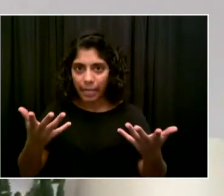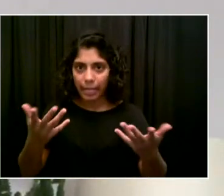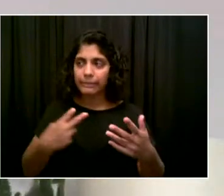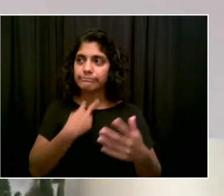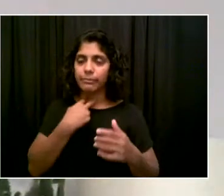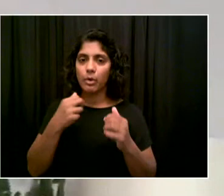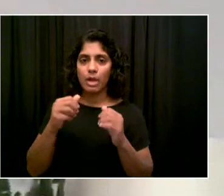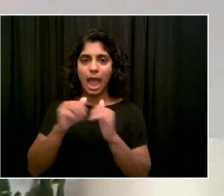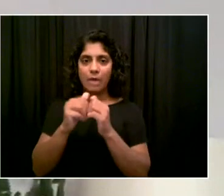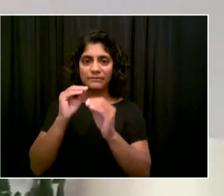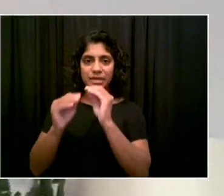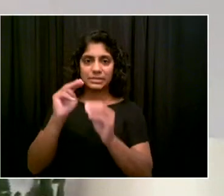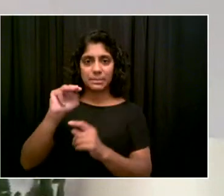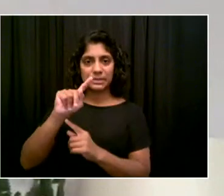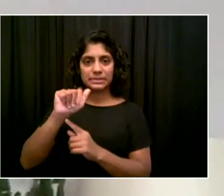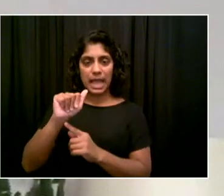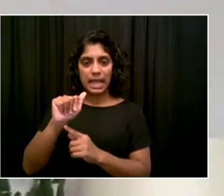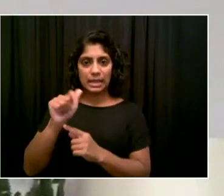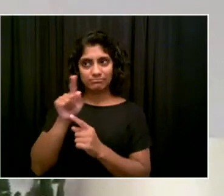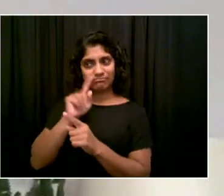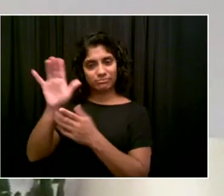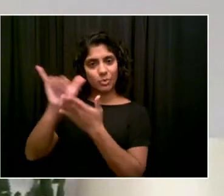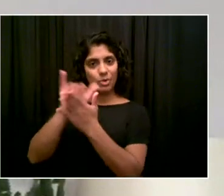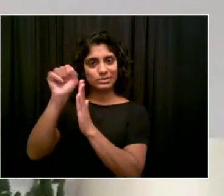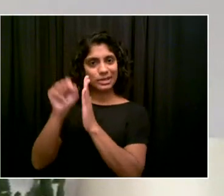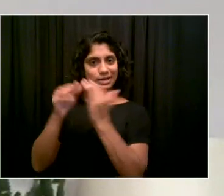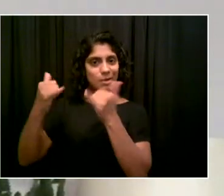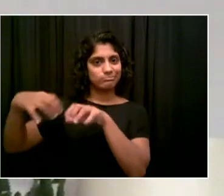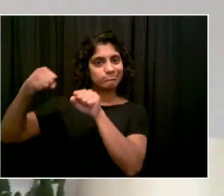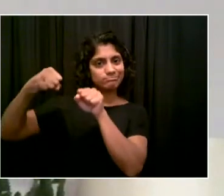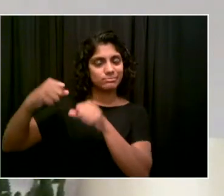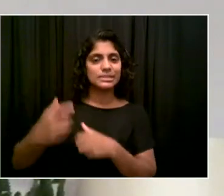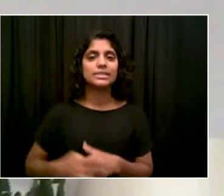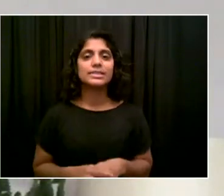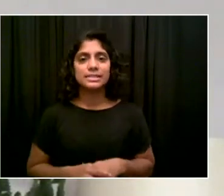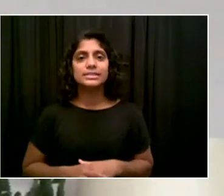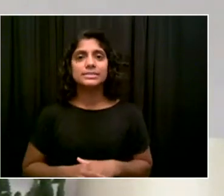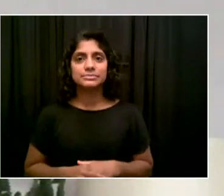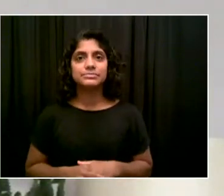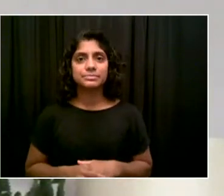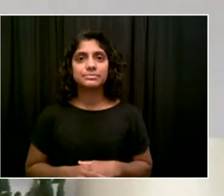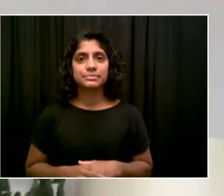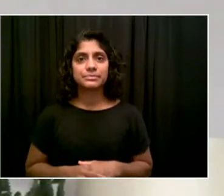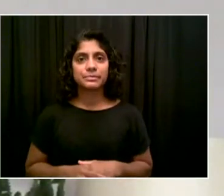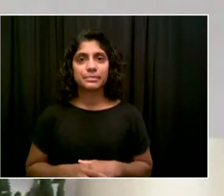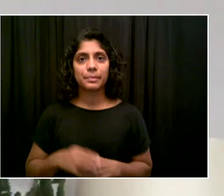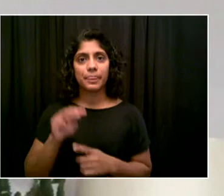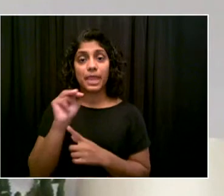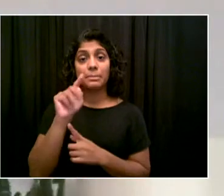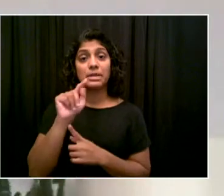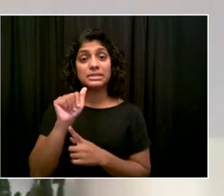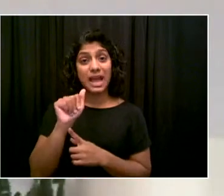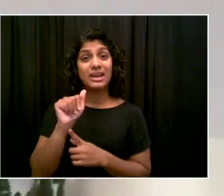SYSTEM, O NON E SHOULD BE FINED AND CERTAINLY NOT